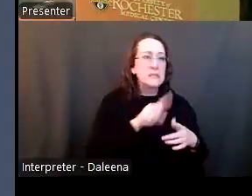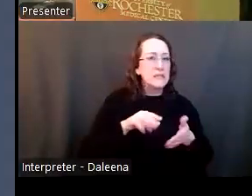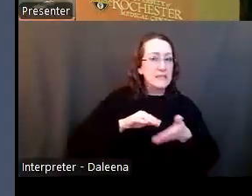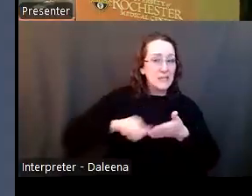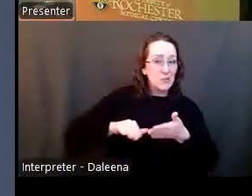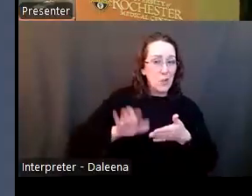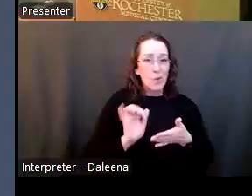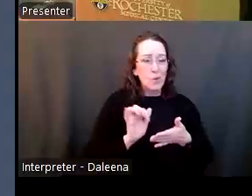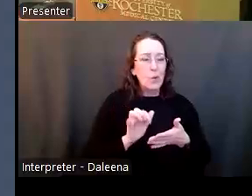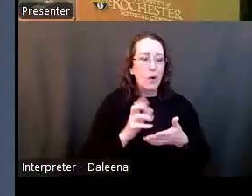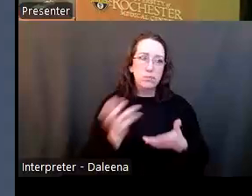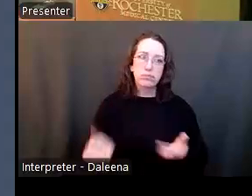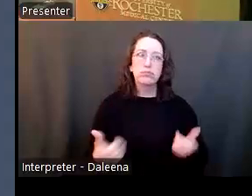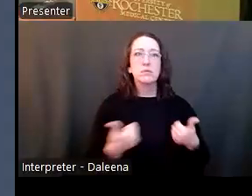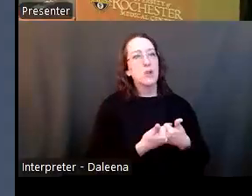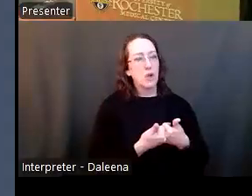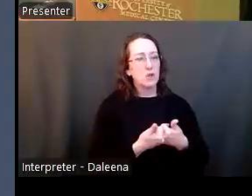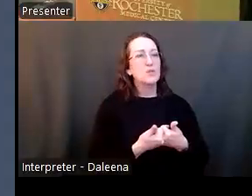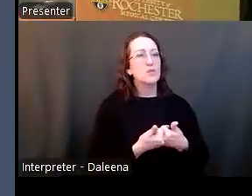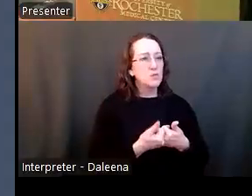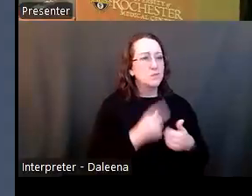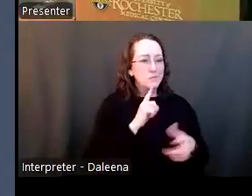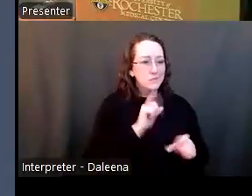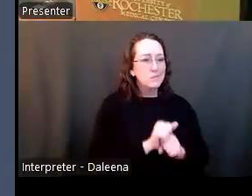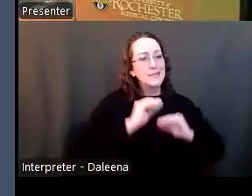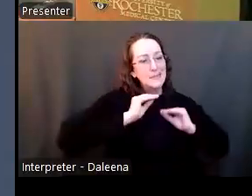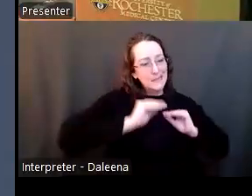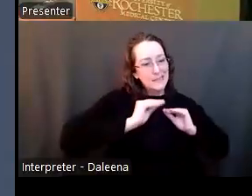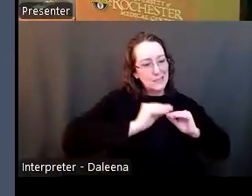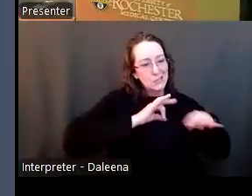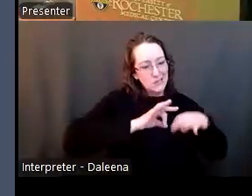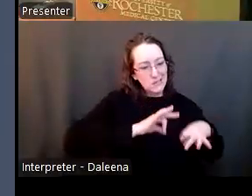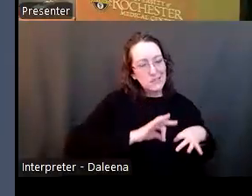it can be a challenge to try to do the actual teaching and those types of things with the